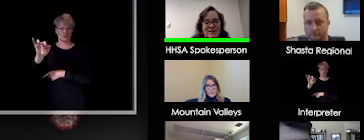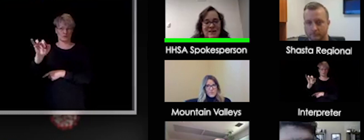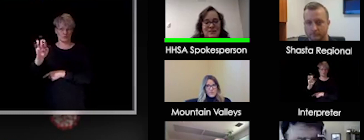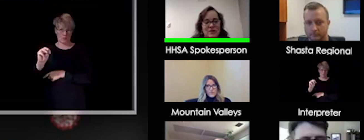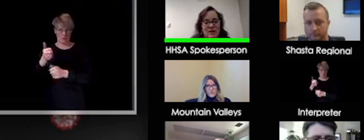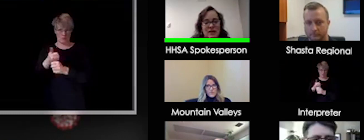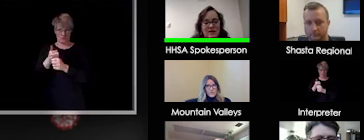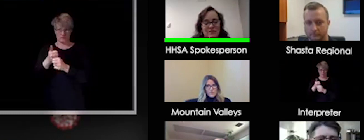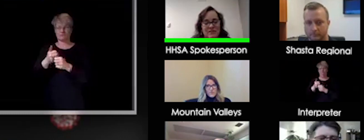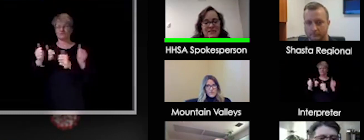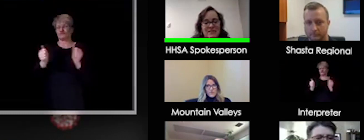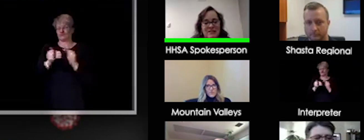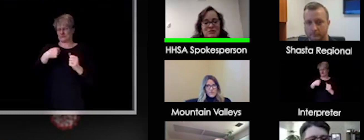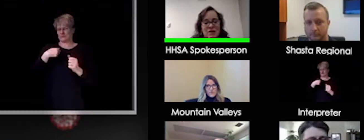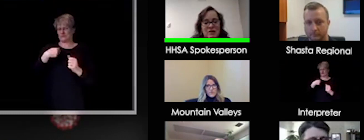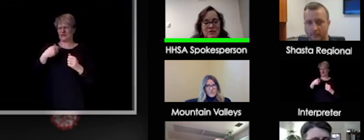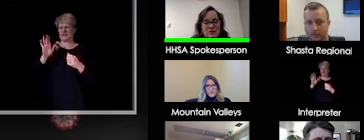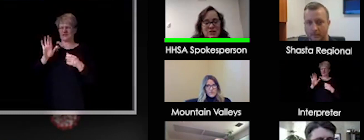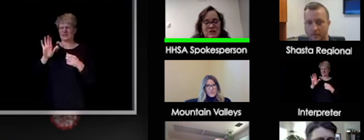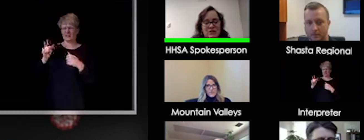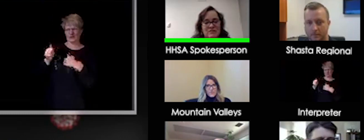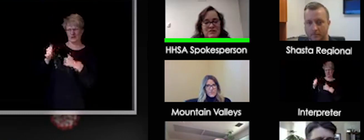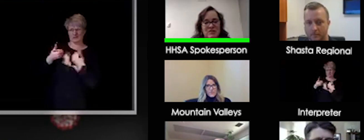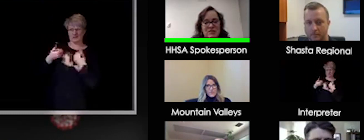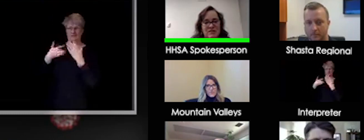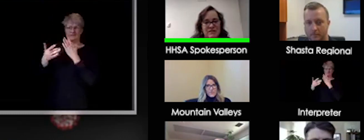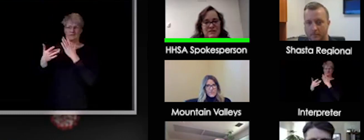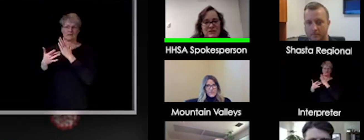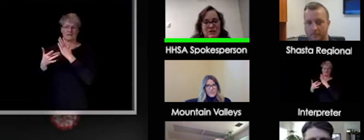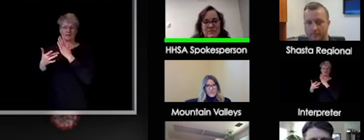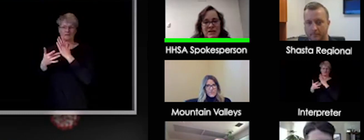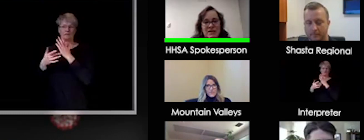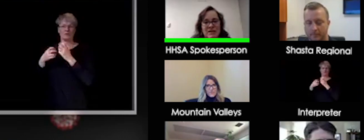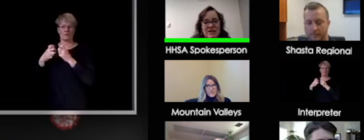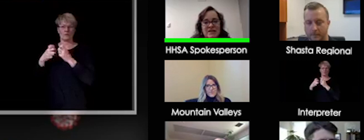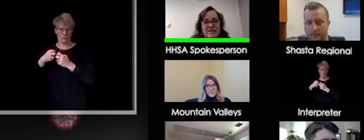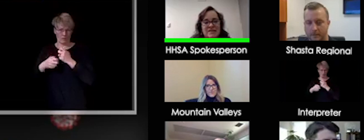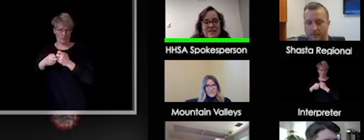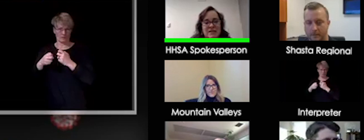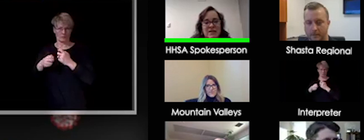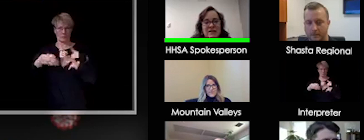computer. And then we also have Dean Germano from Shasta Community Health Center. Does